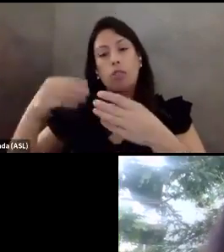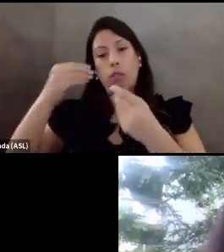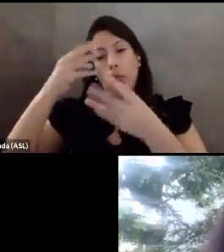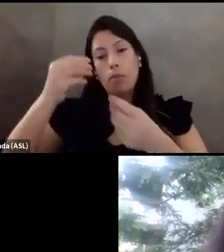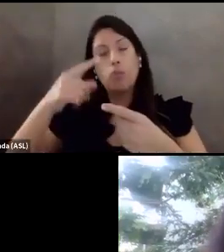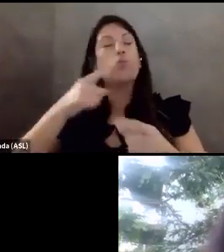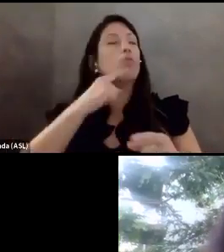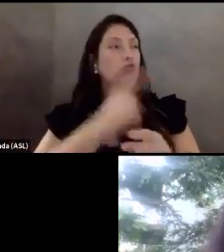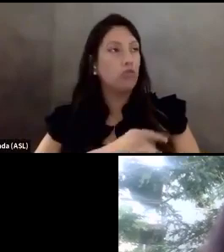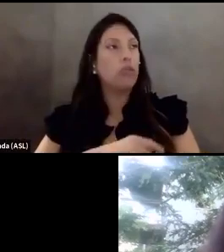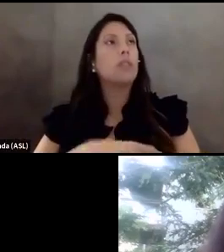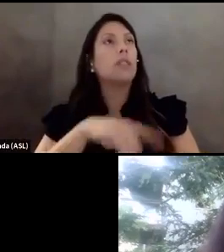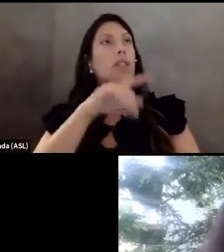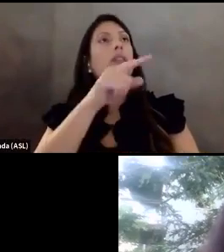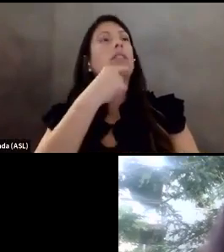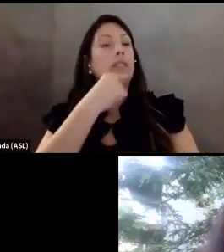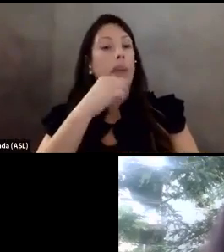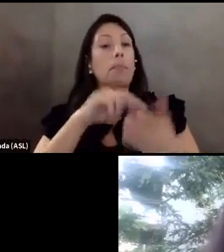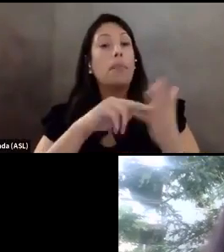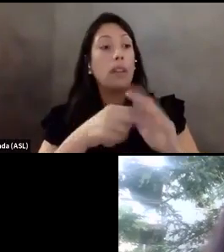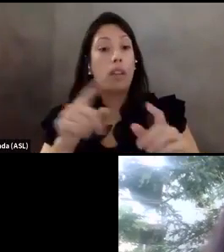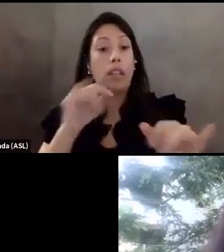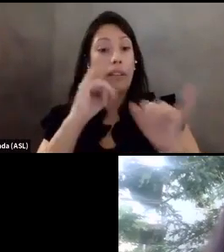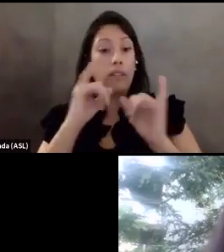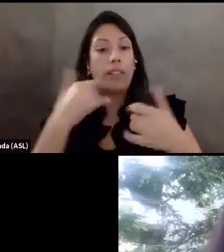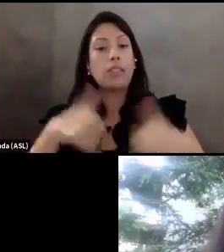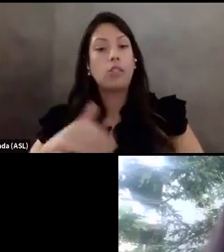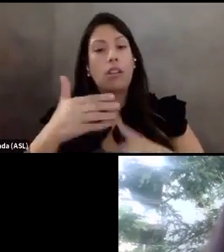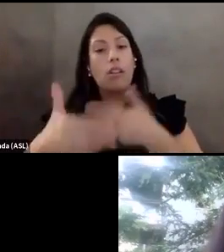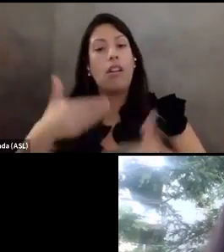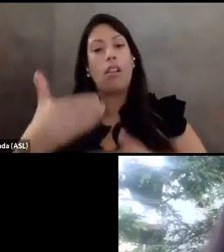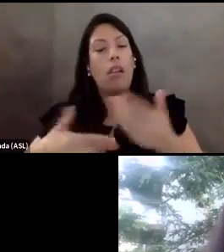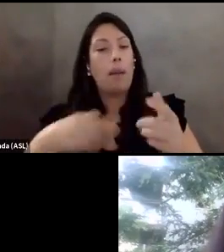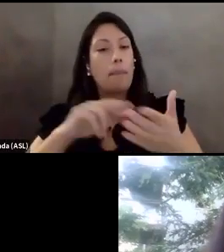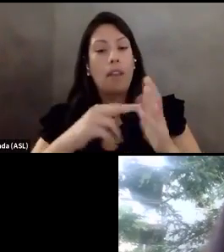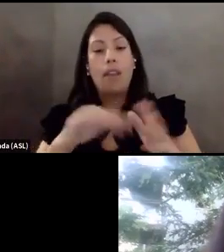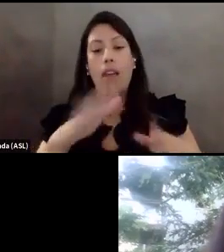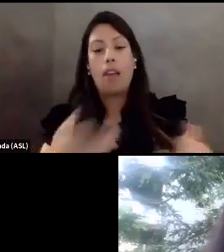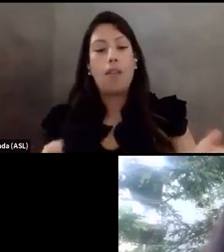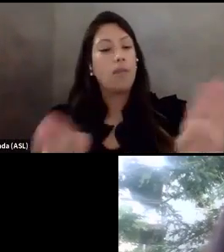interviews and the contact tracing is still in progress in that case. Hasn't been closed yet.